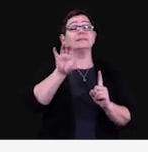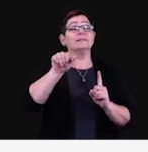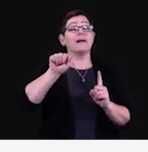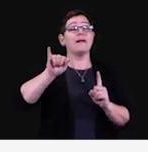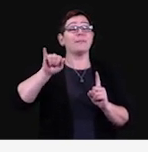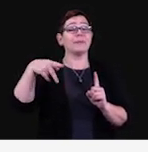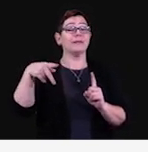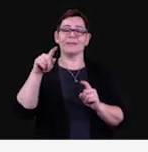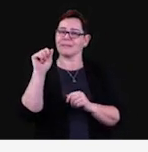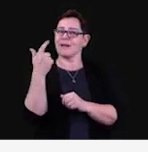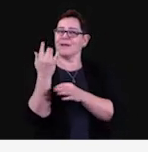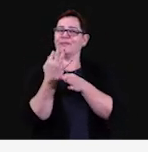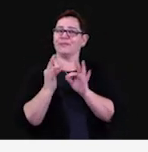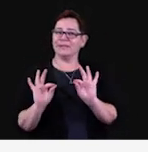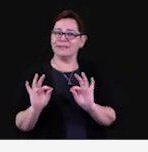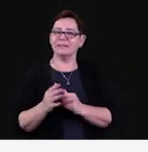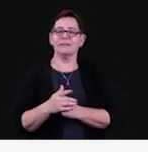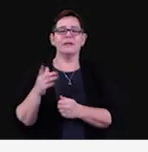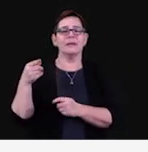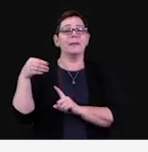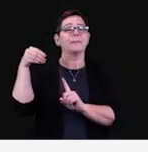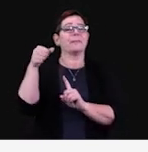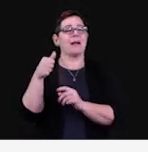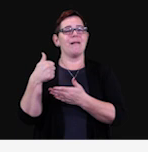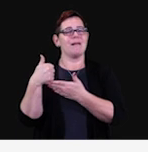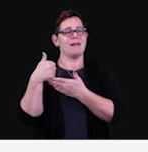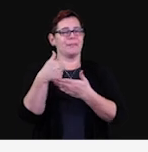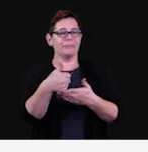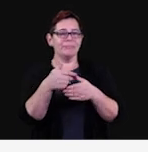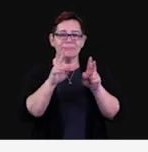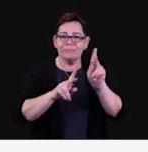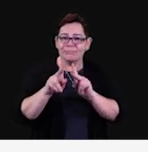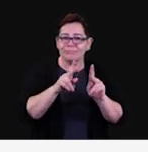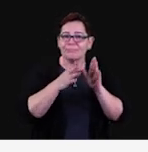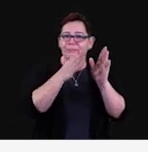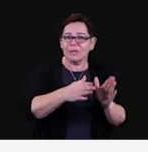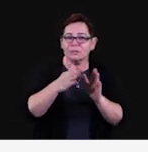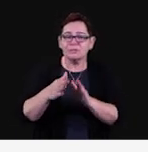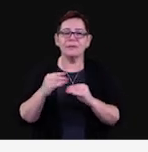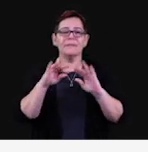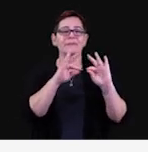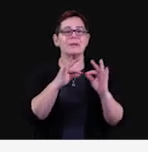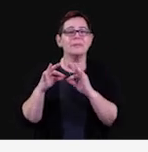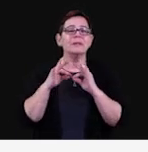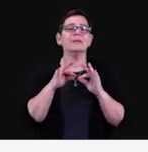It is paid to help individuals and families offset the cost of federal pollution pricing.